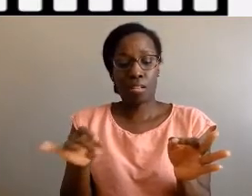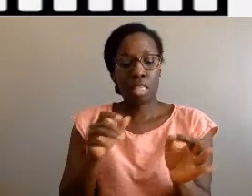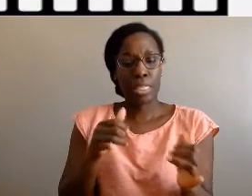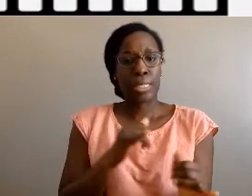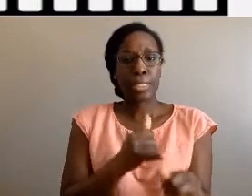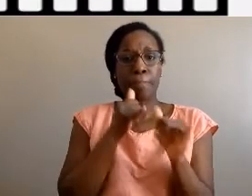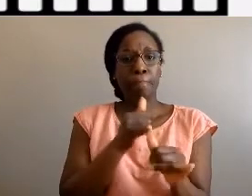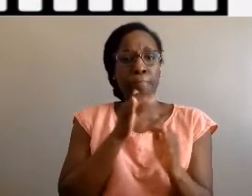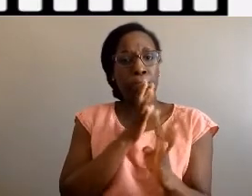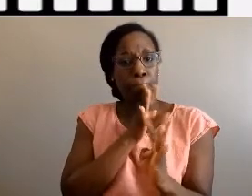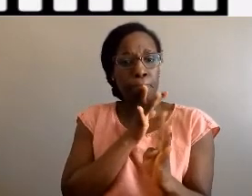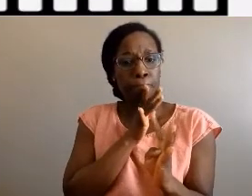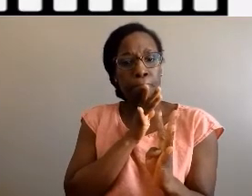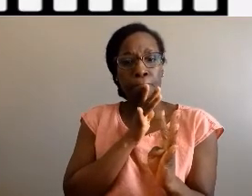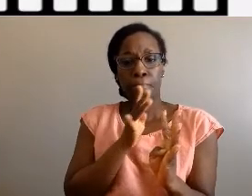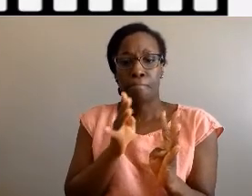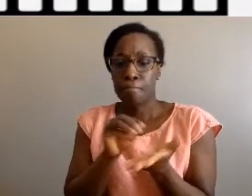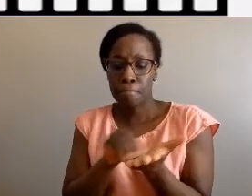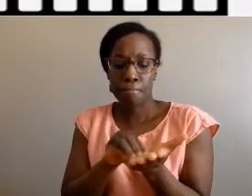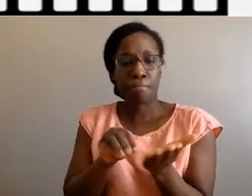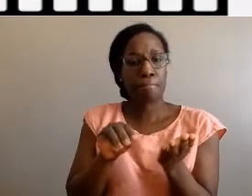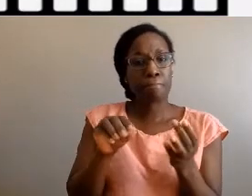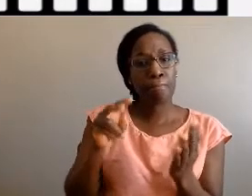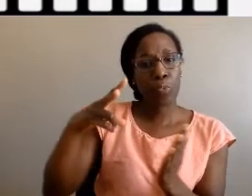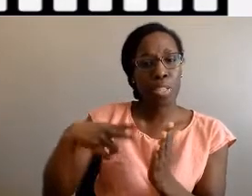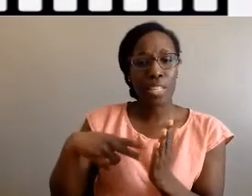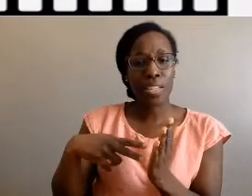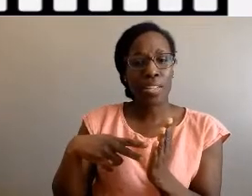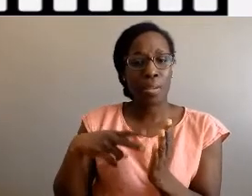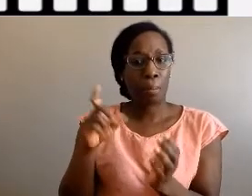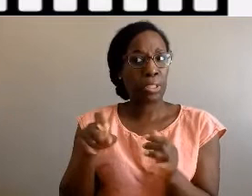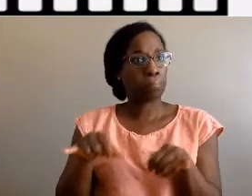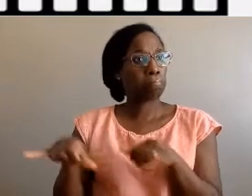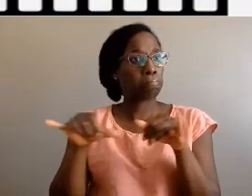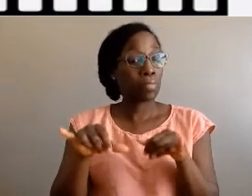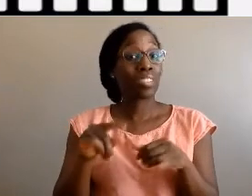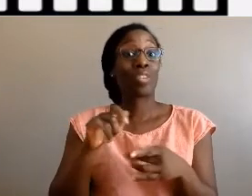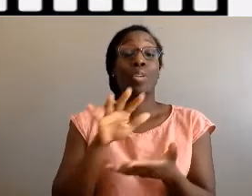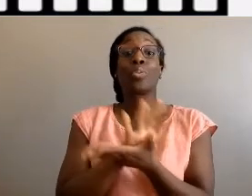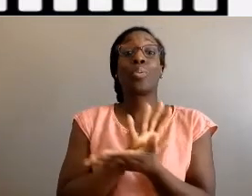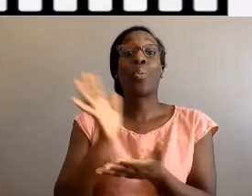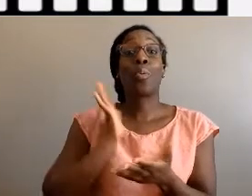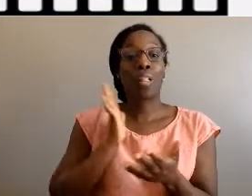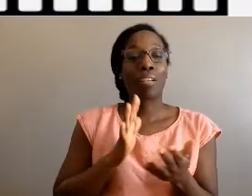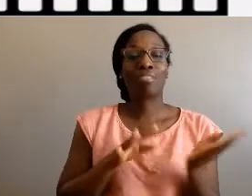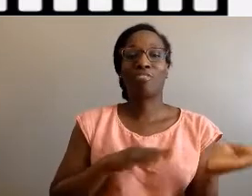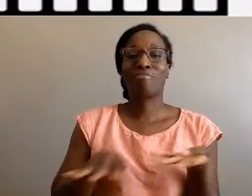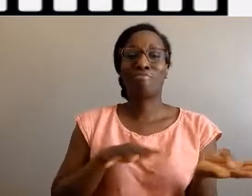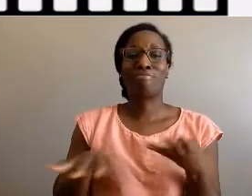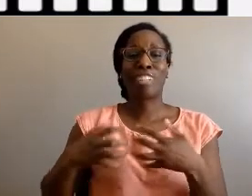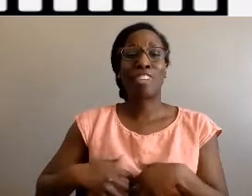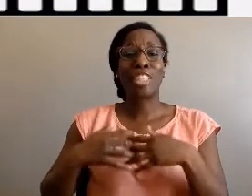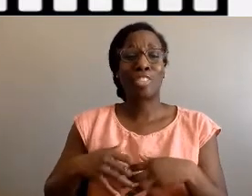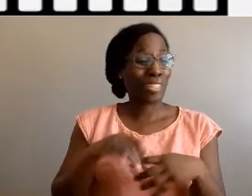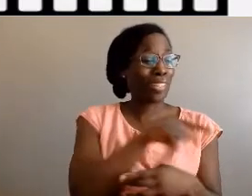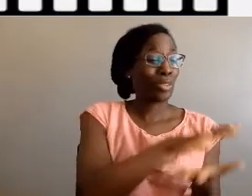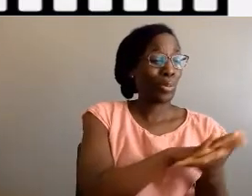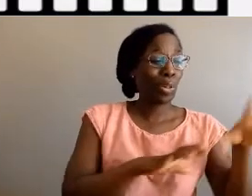With people starting to relocate, migrate and immigrate, they learned more than one language and culture of the new place, and so on.